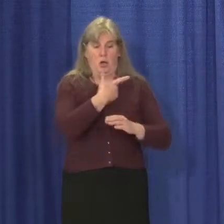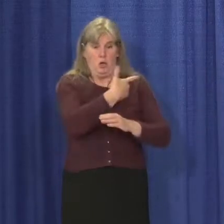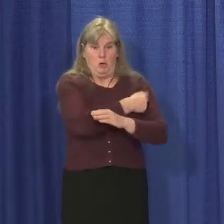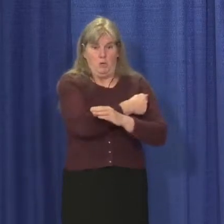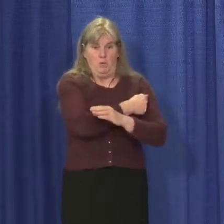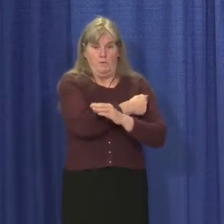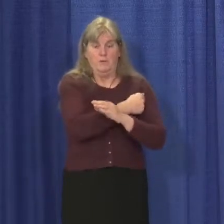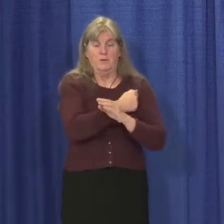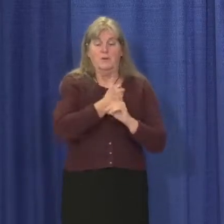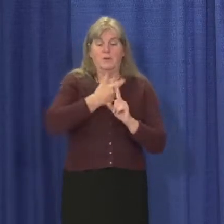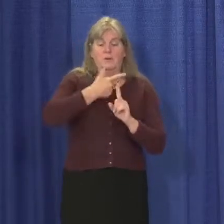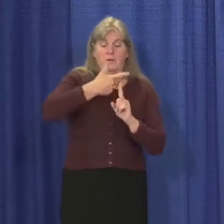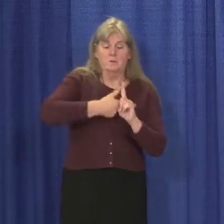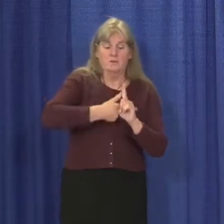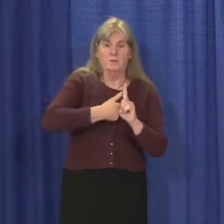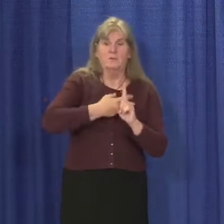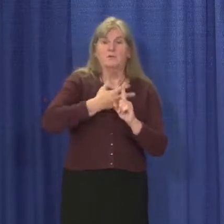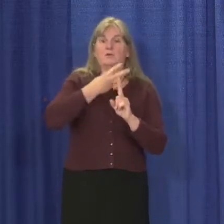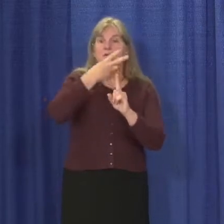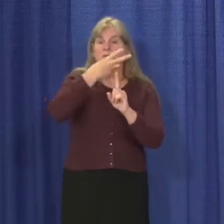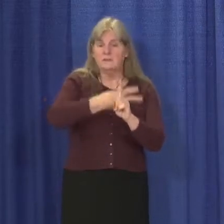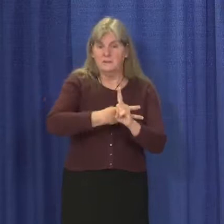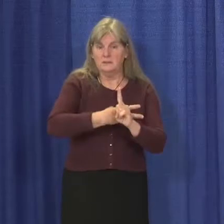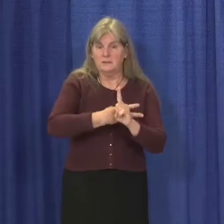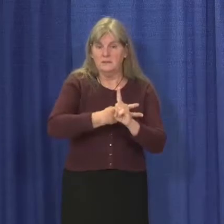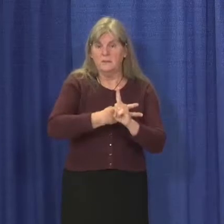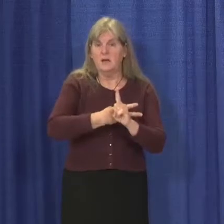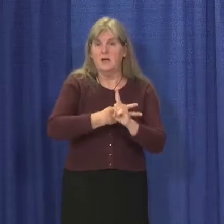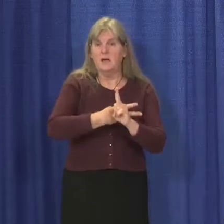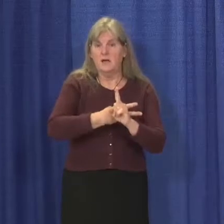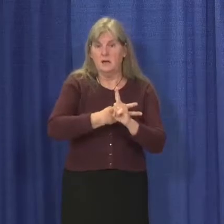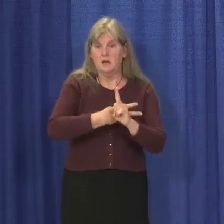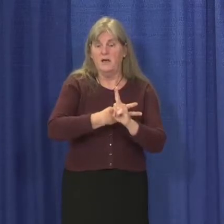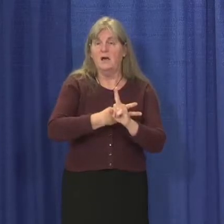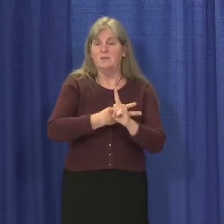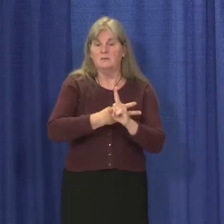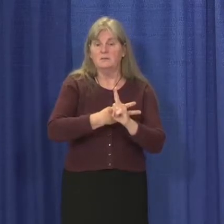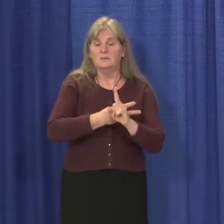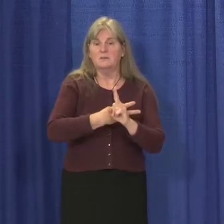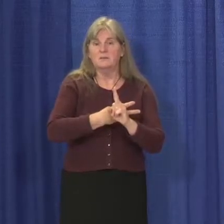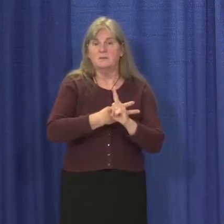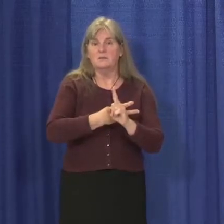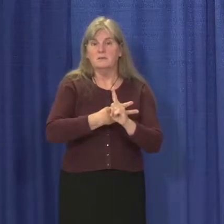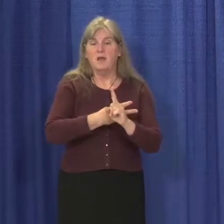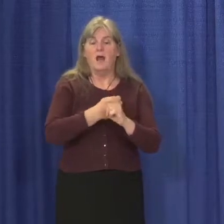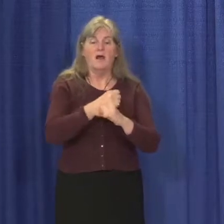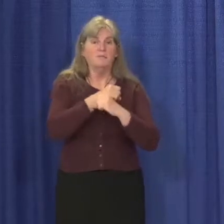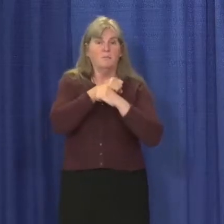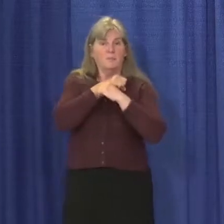And previous infection does protect against further